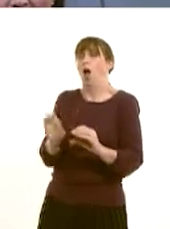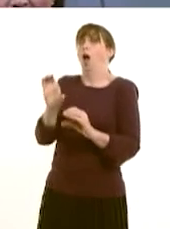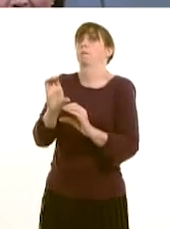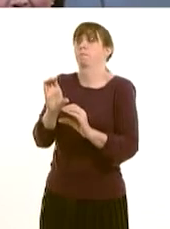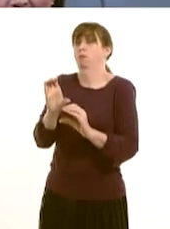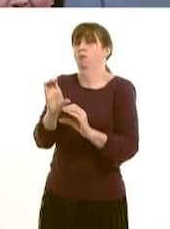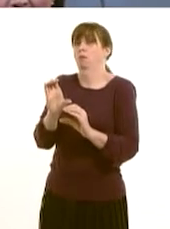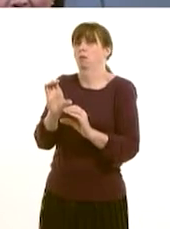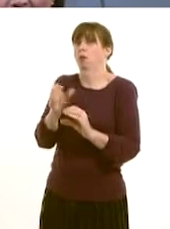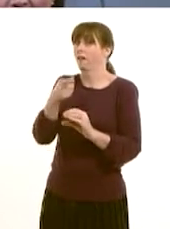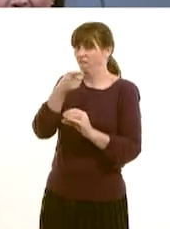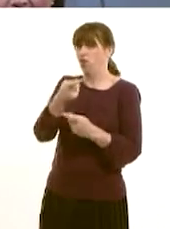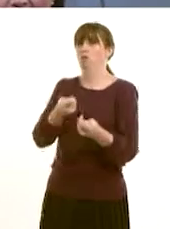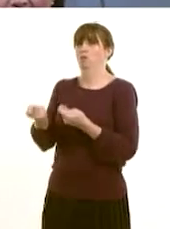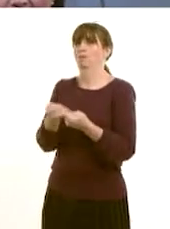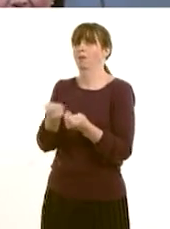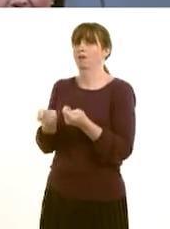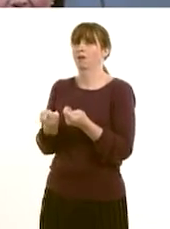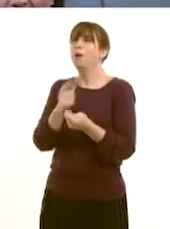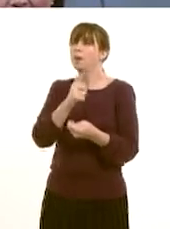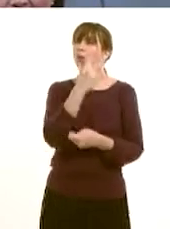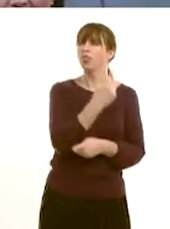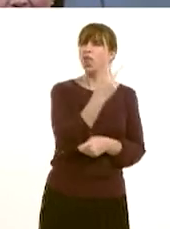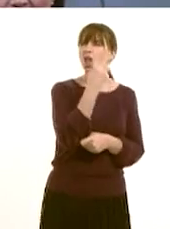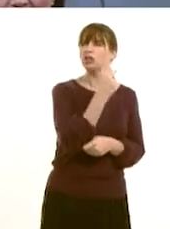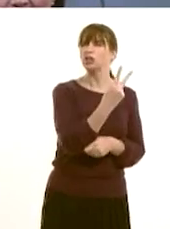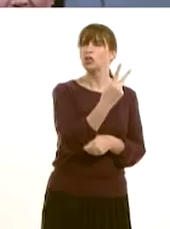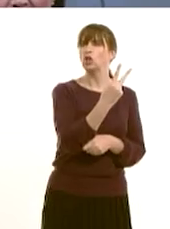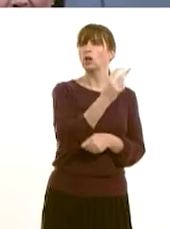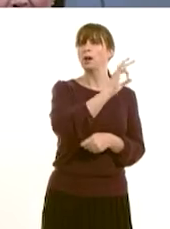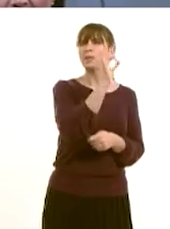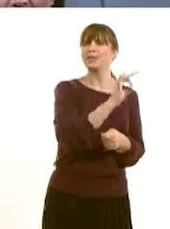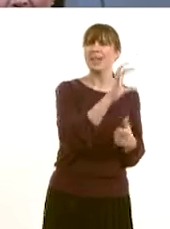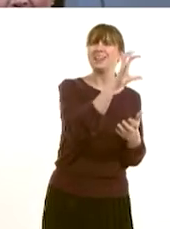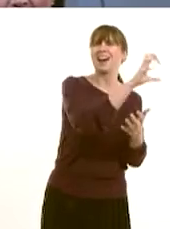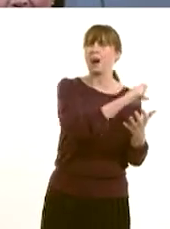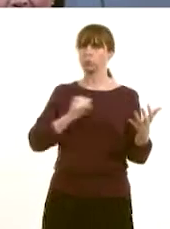a Government, yet youíre prepared to take 32 per cent out of HE, and not prepared to